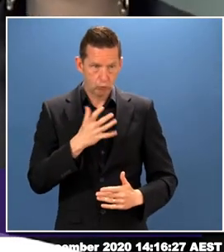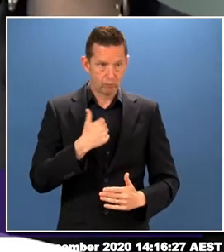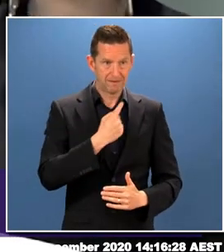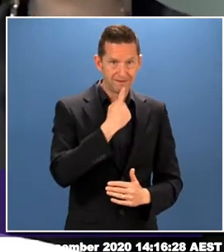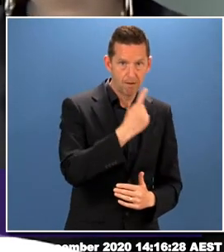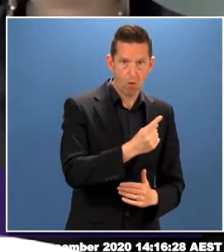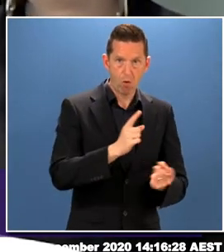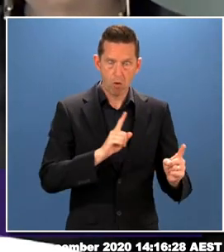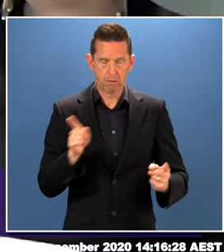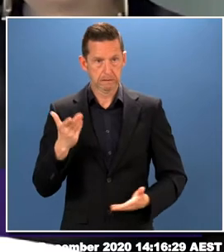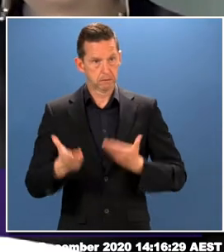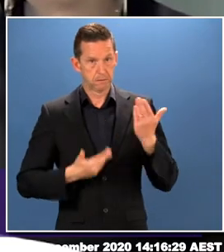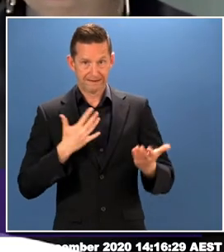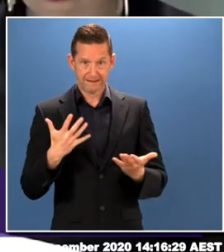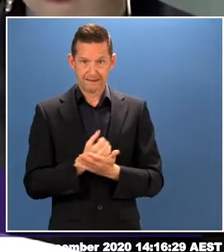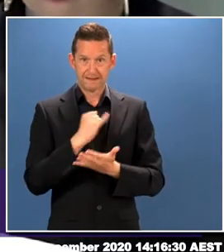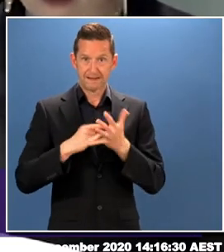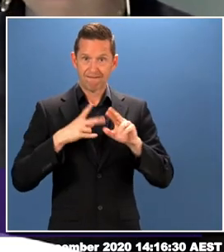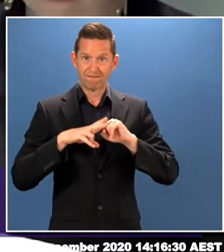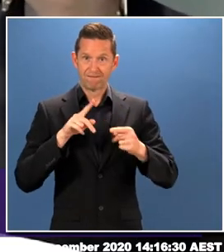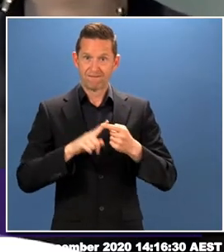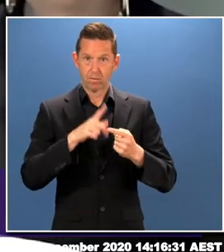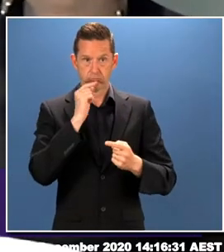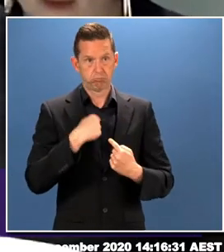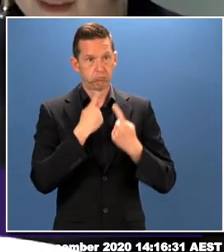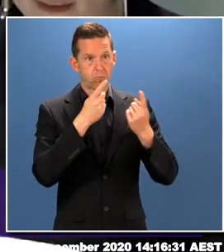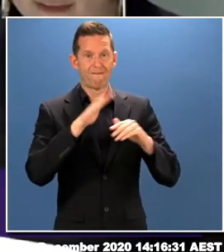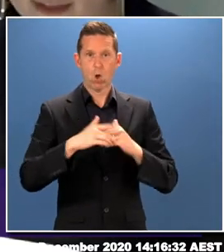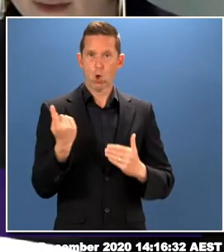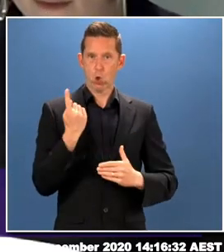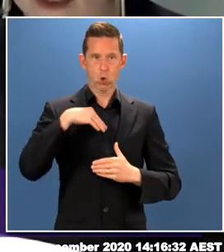if they are safe or not to share about the different parts of themselves.